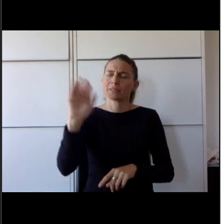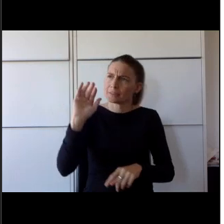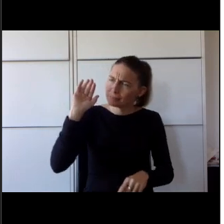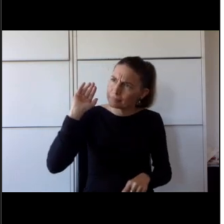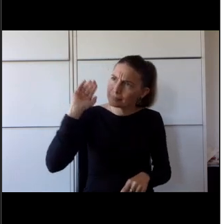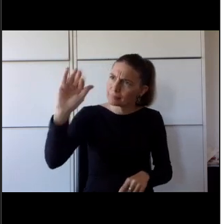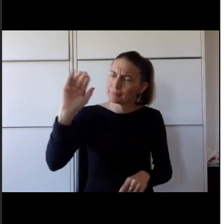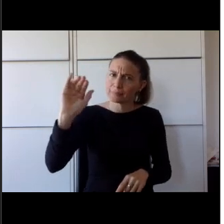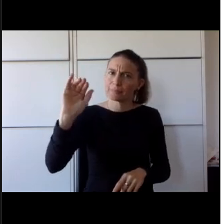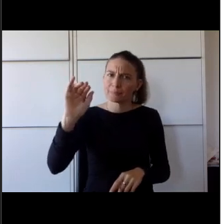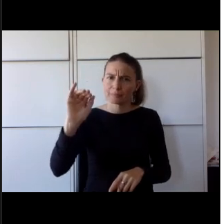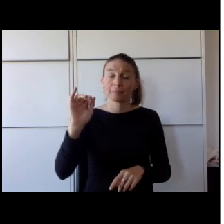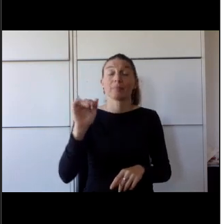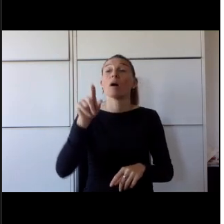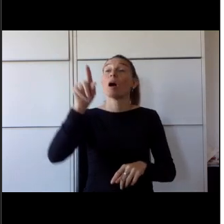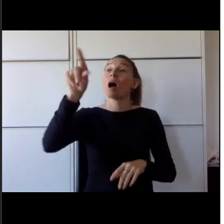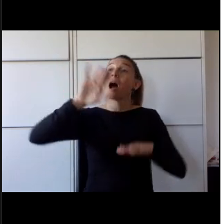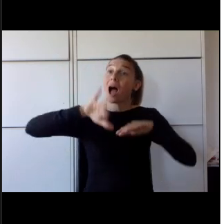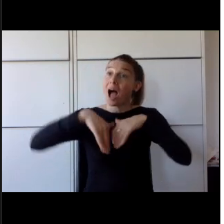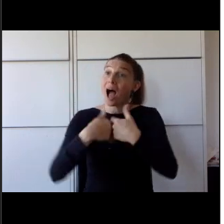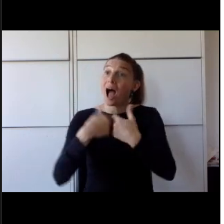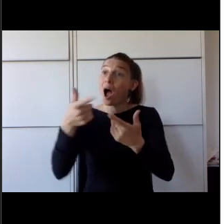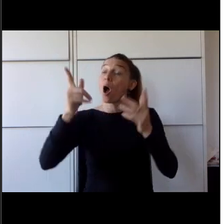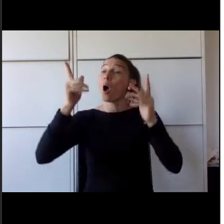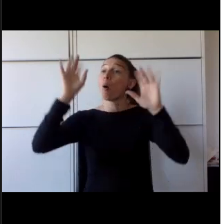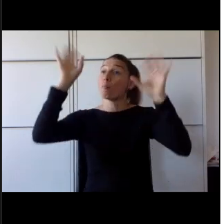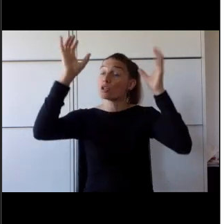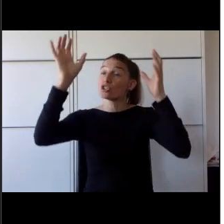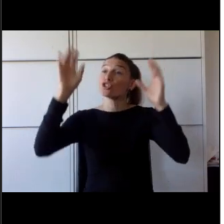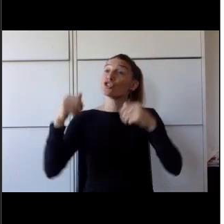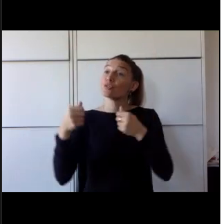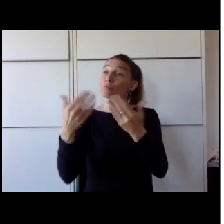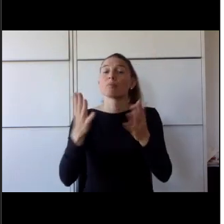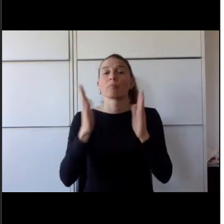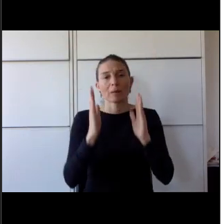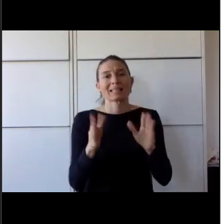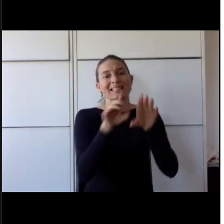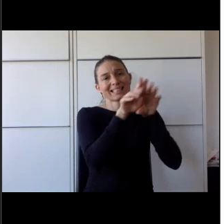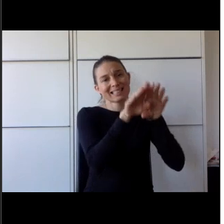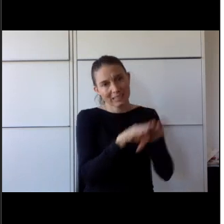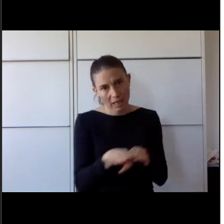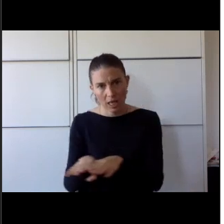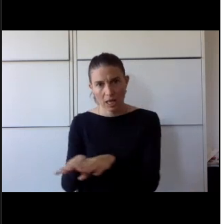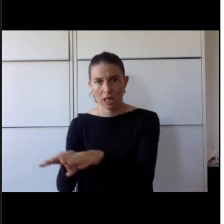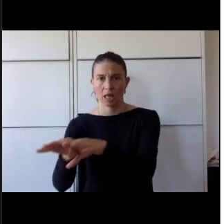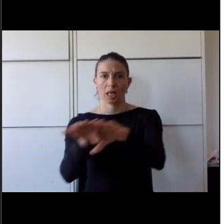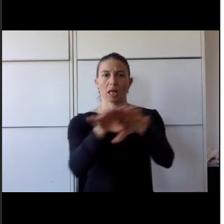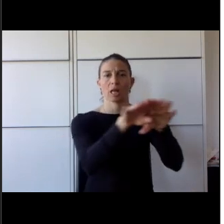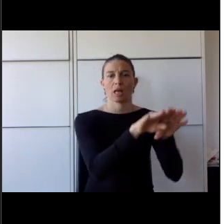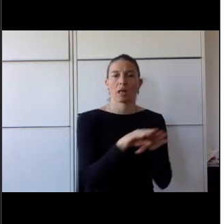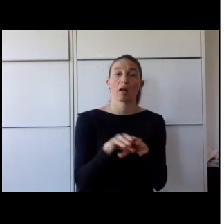a harmonized approach to emergency communications, so persons with disabilities can contact the 112 emergency number